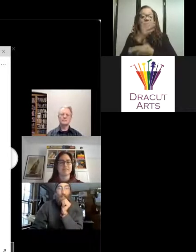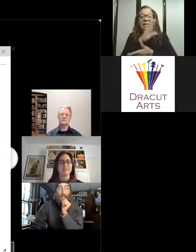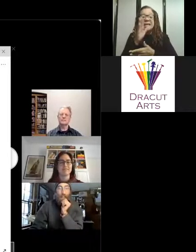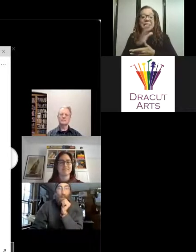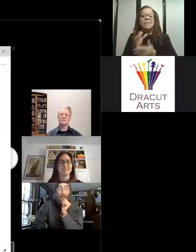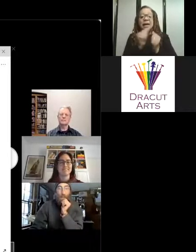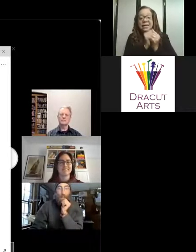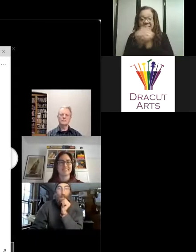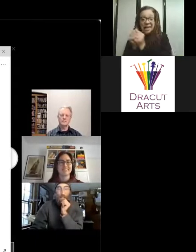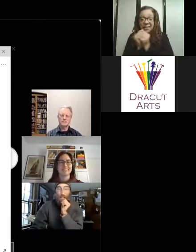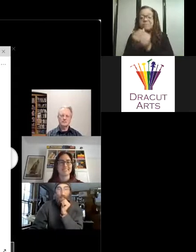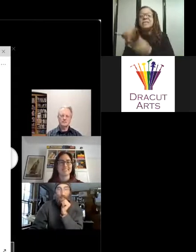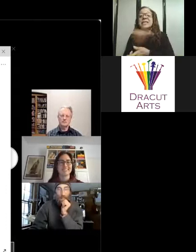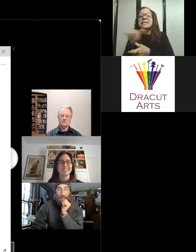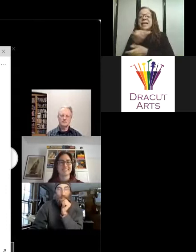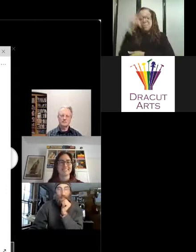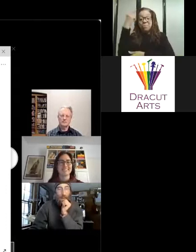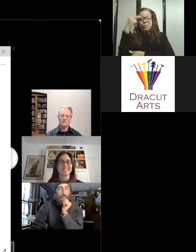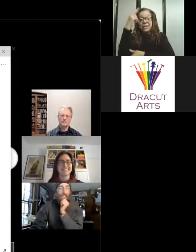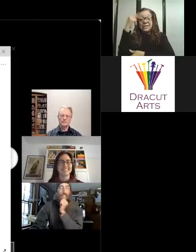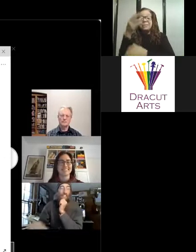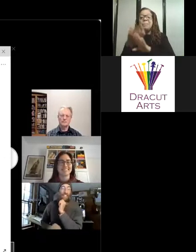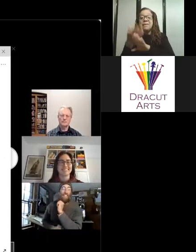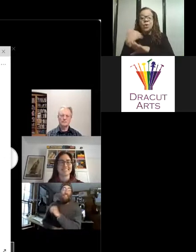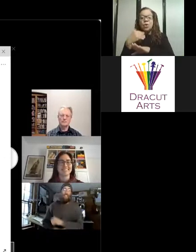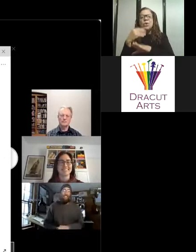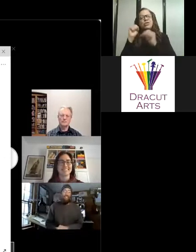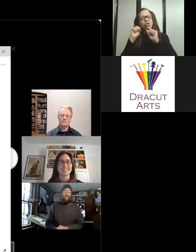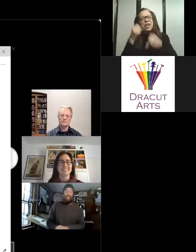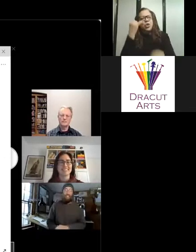the same purpose." So just imagine this, this uh, these, these,